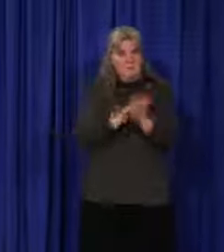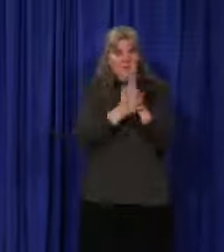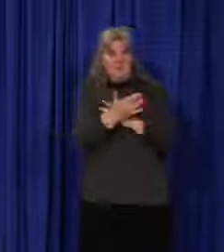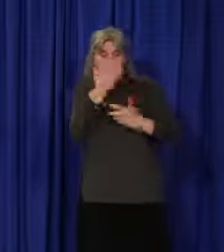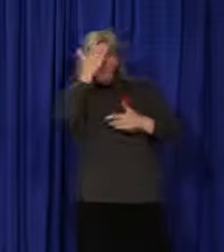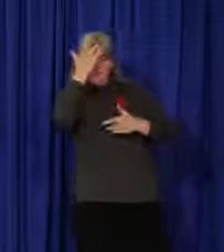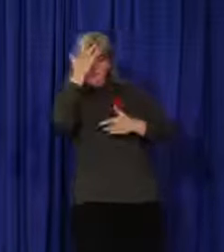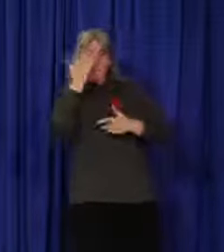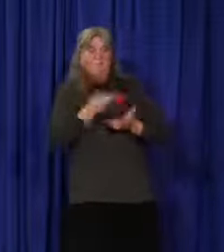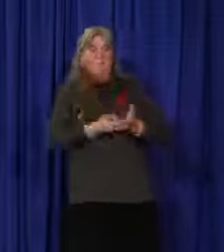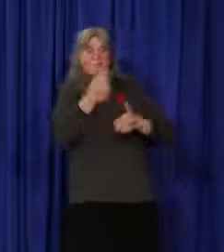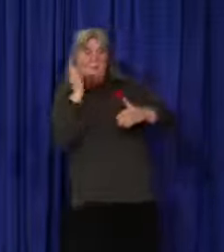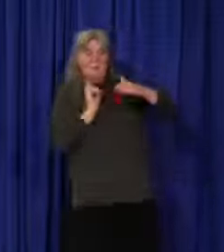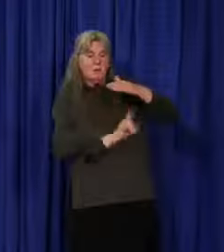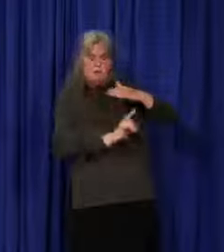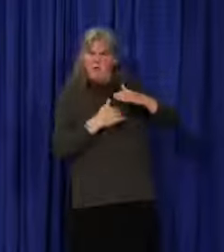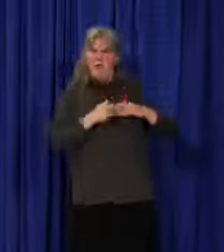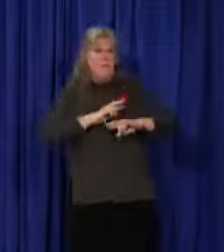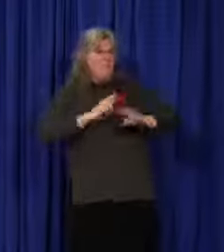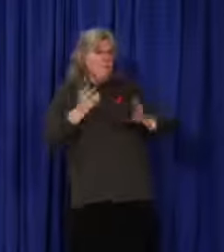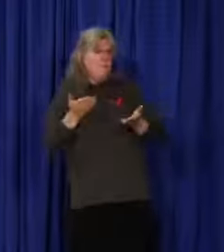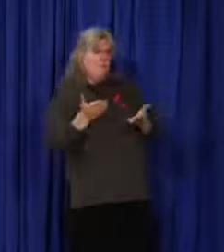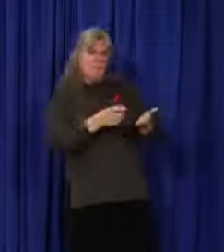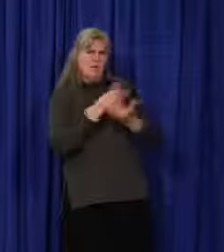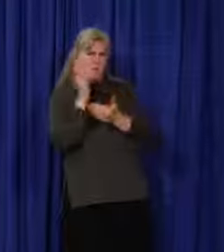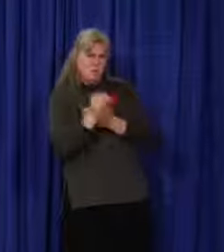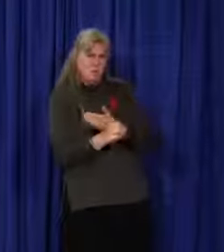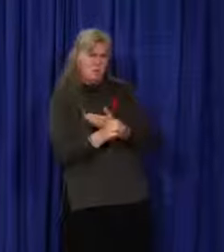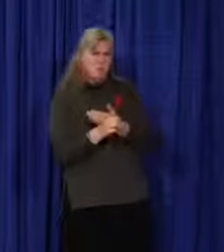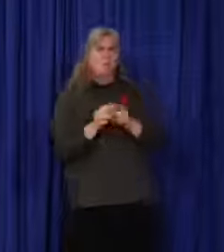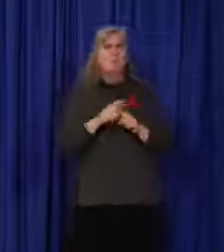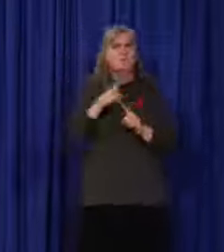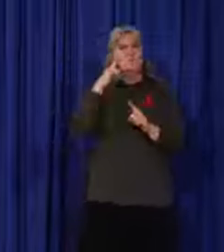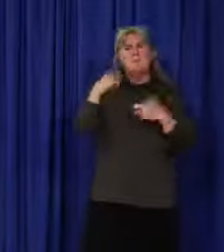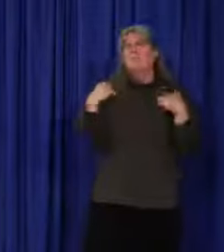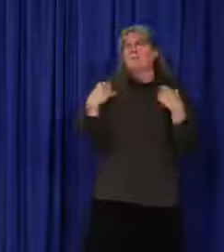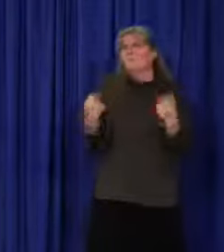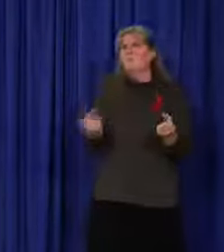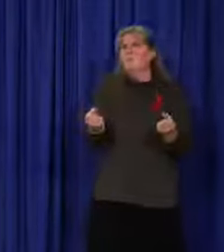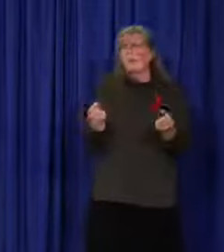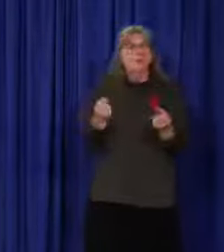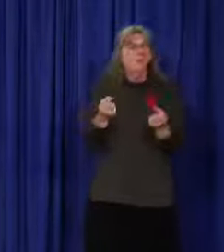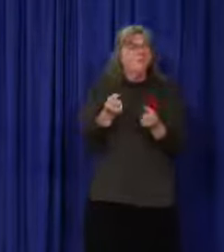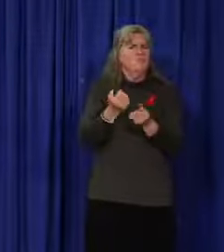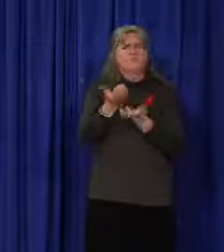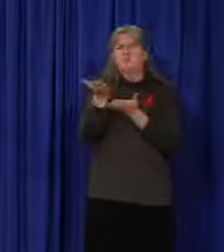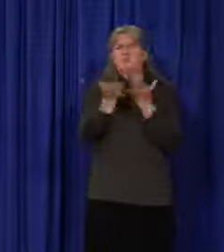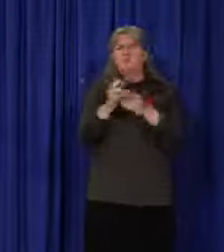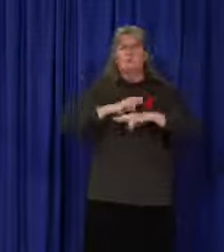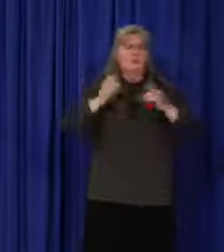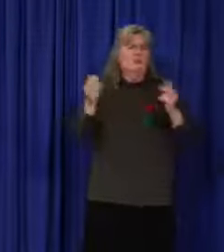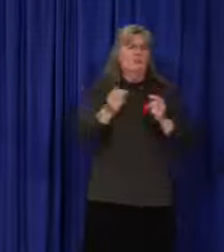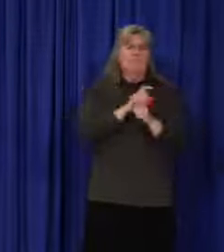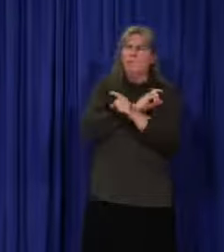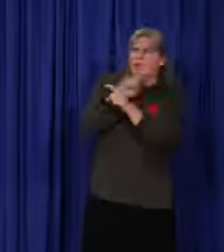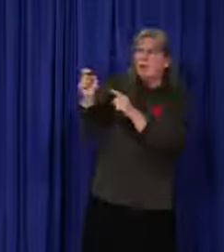Reduced mingling and mixing of people is what helps us reduce the chance of someone getting sick from COVID-19 and spreading